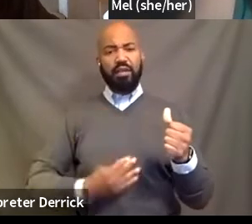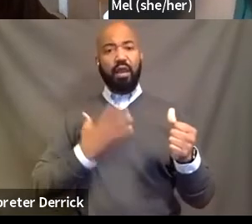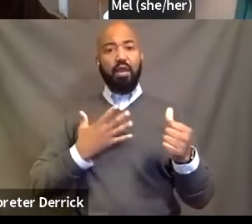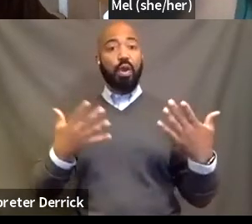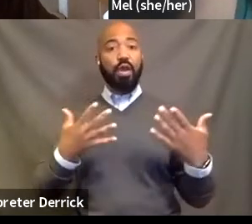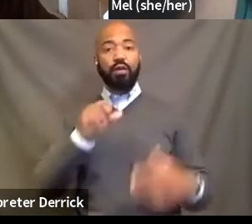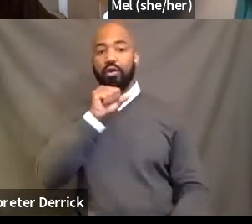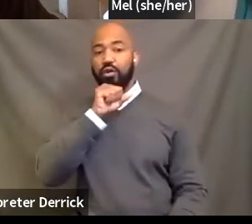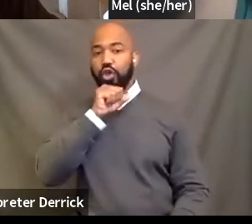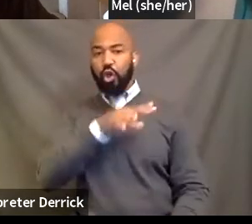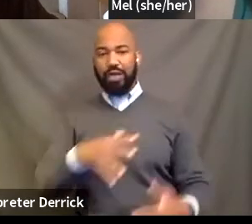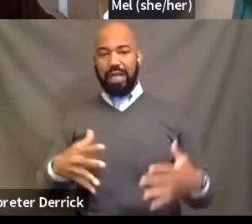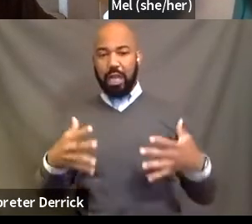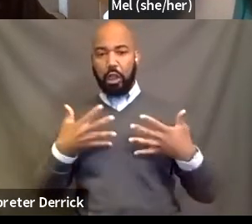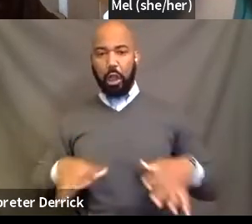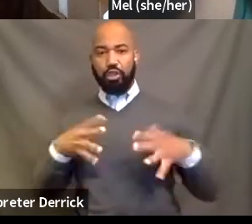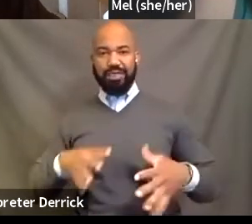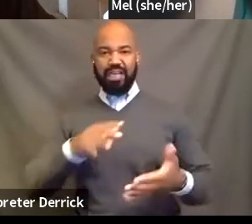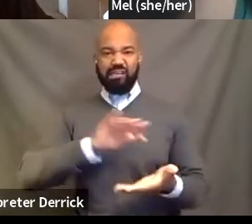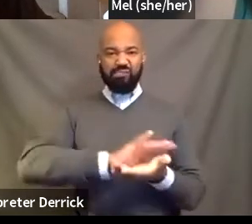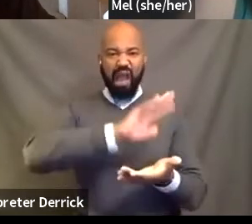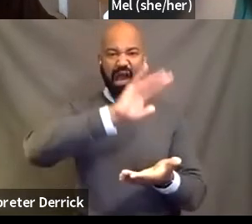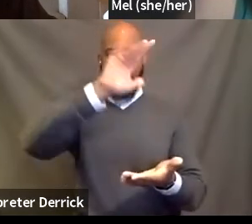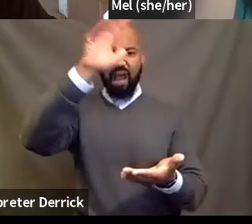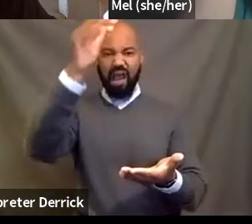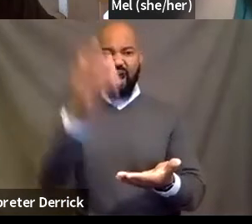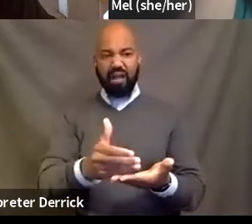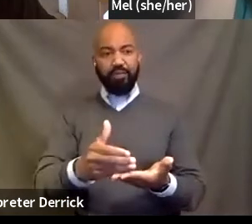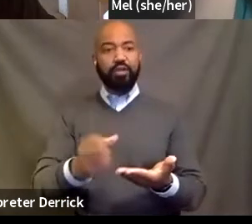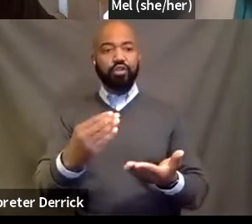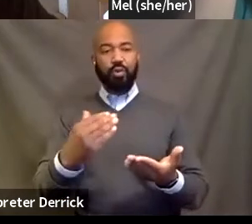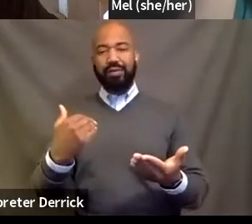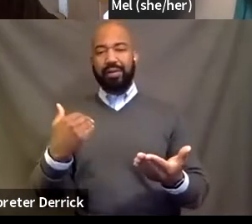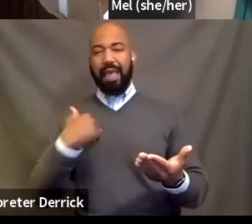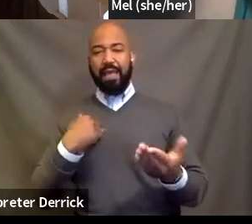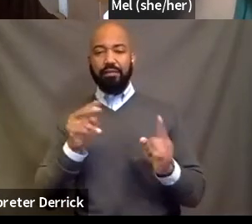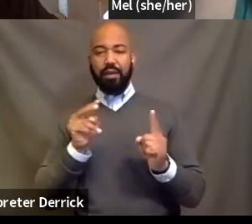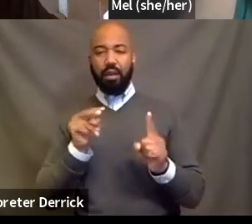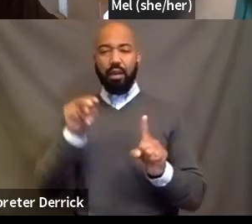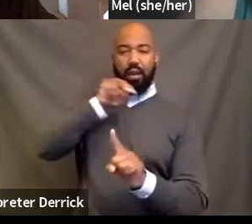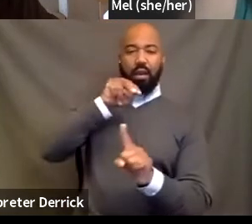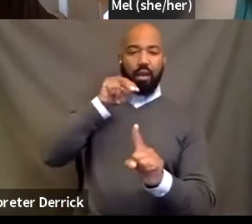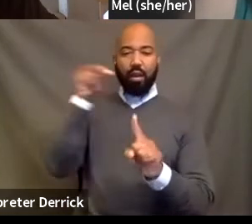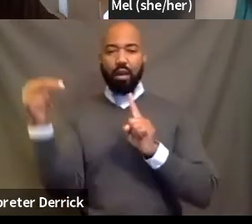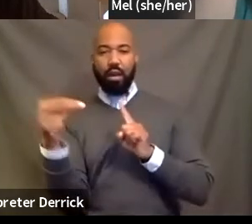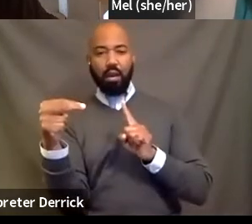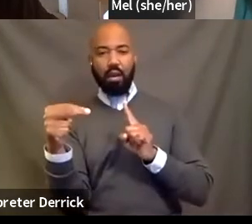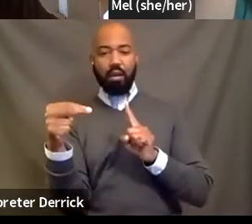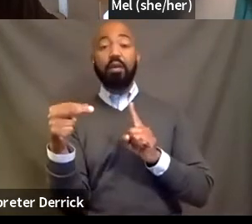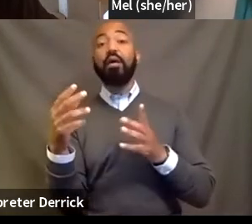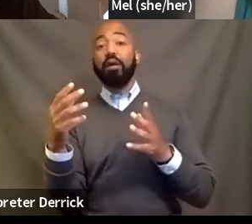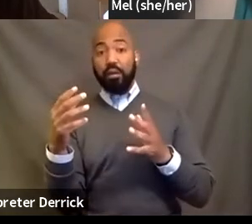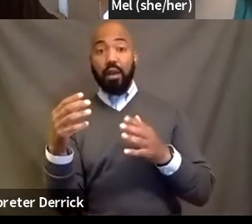Leah (she/her): and honestly, we talked a lot about how this is just a just one experiments I think Ben was really smart in.